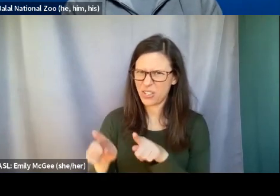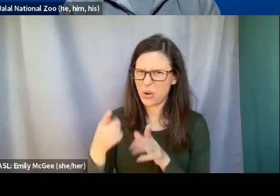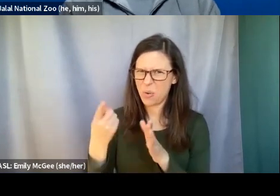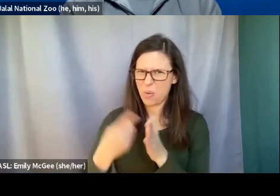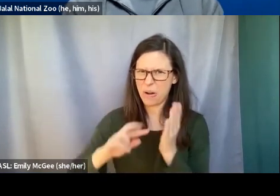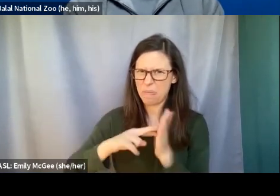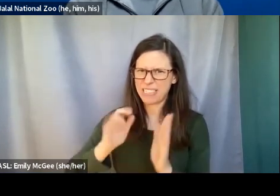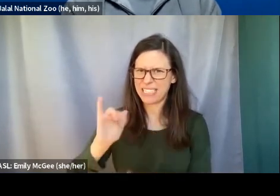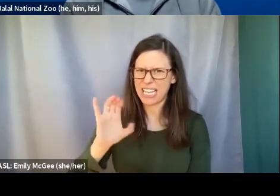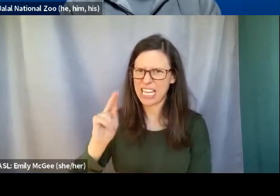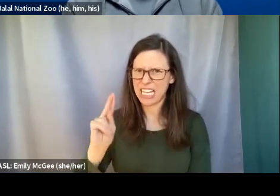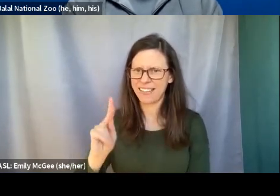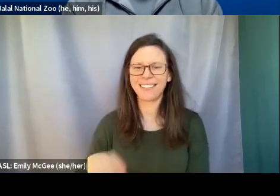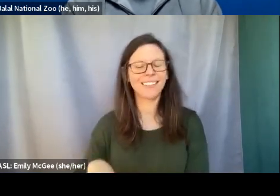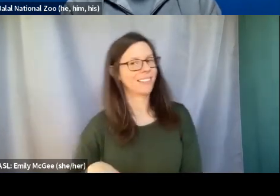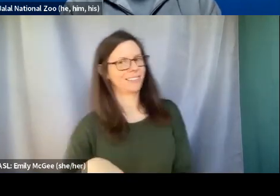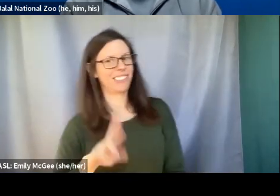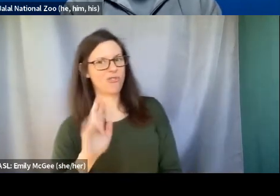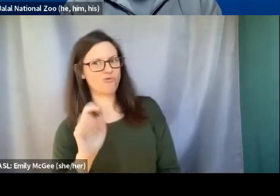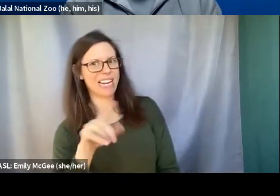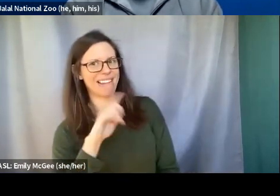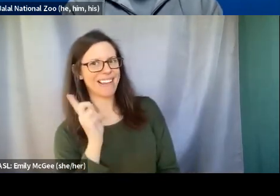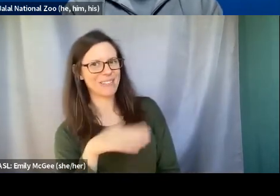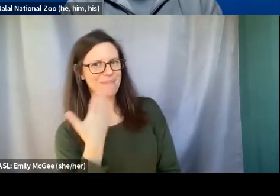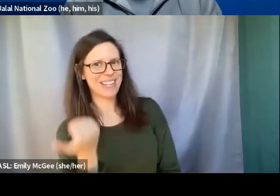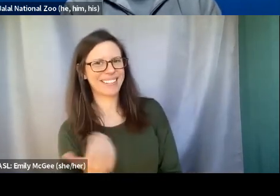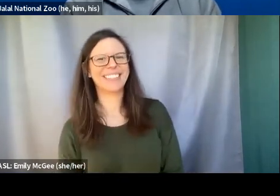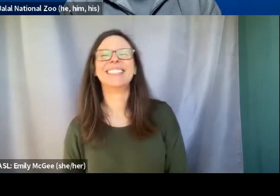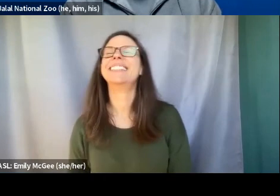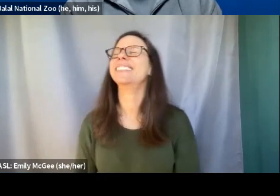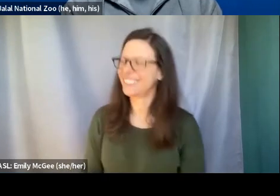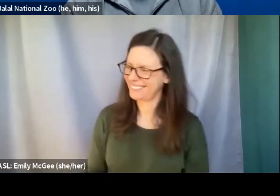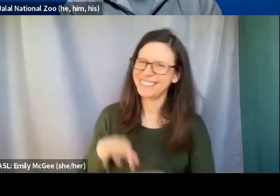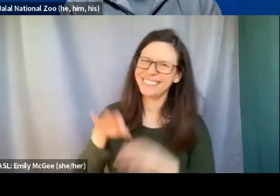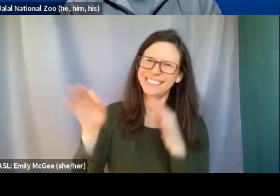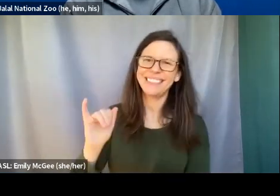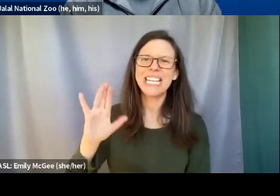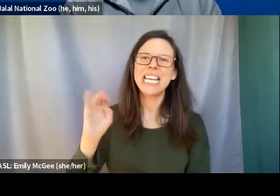Jalal: Rick will answer that. >>Shellie: Rick will answer that? Great, so for those uh watching "ich" is just an external parasite that